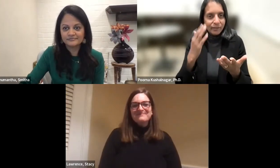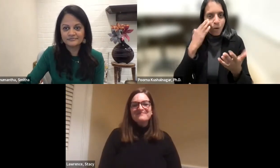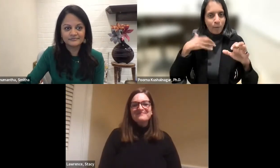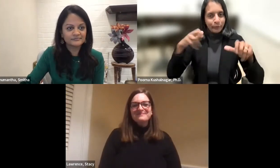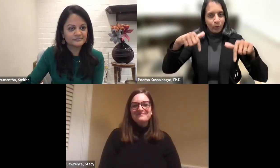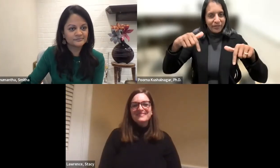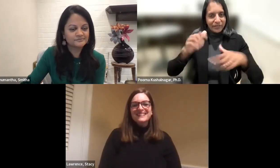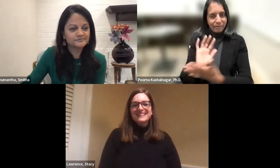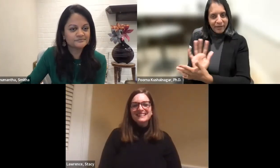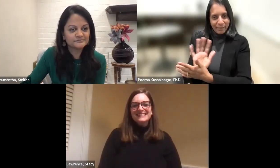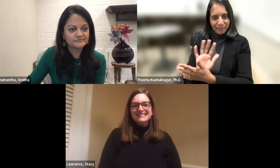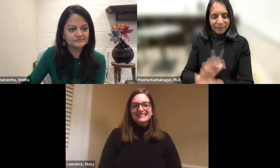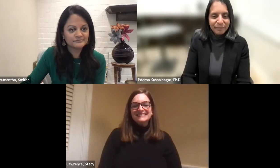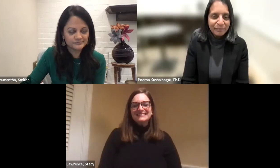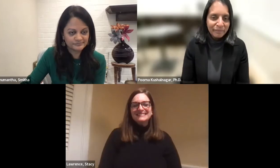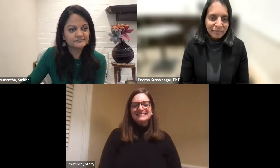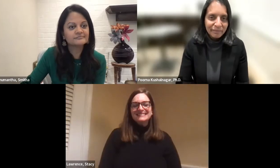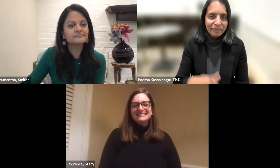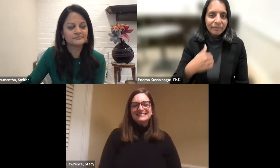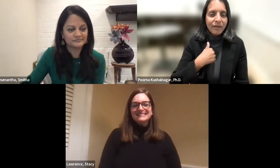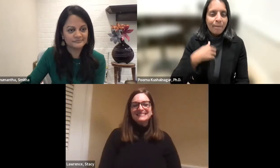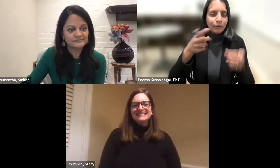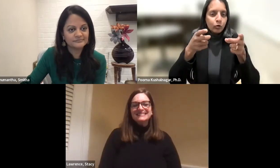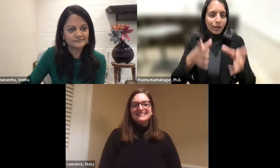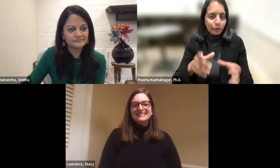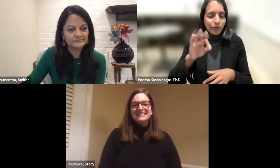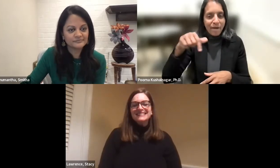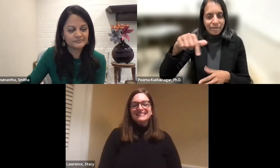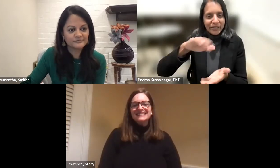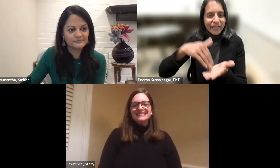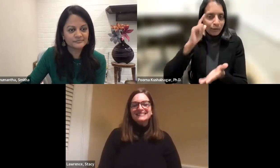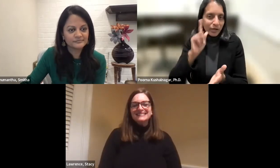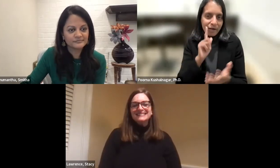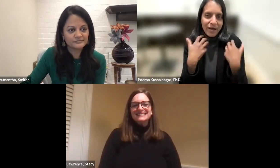just to explain a little bit about this film and why we've decided to do this film.